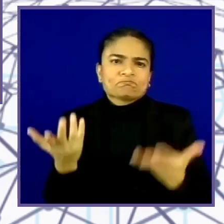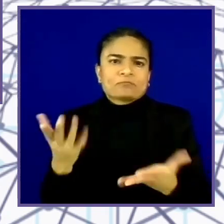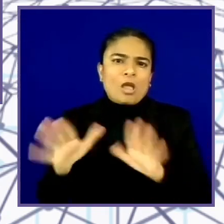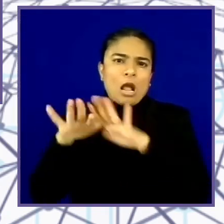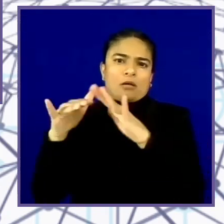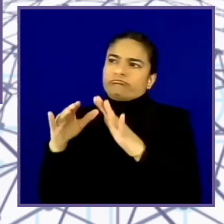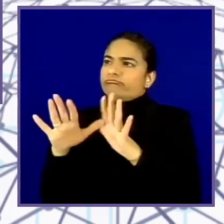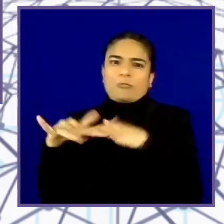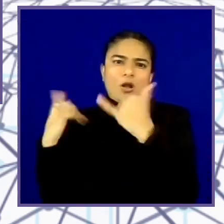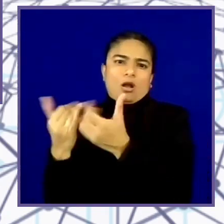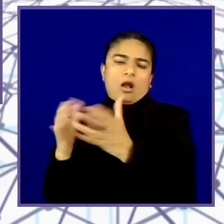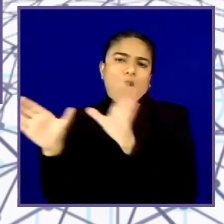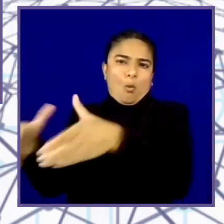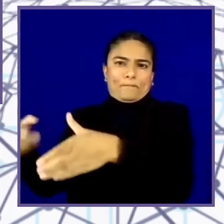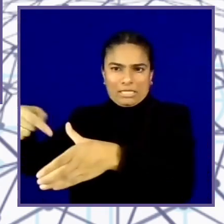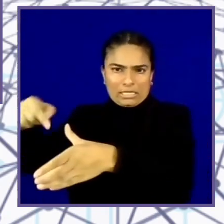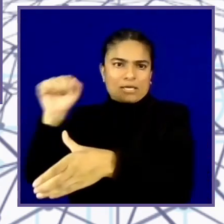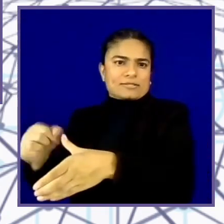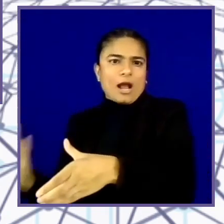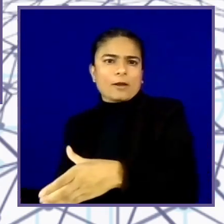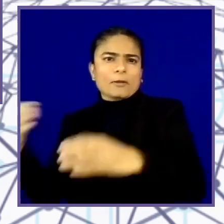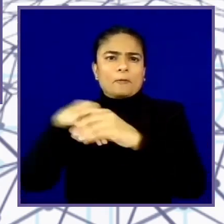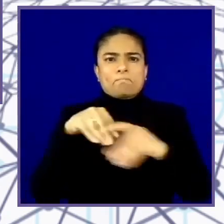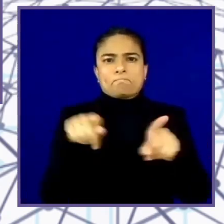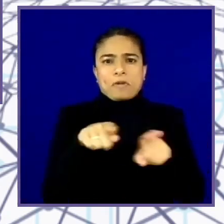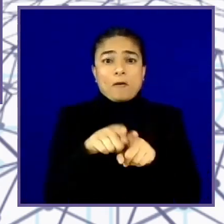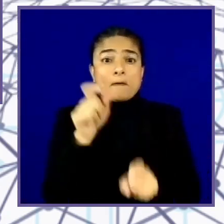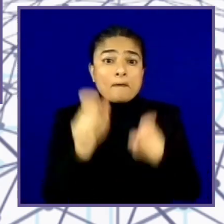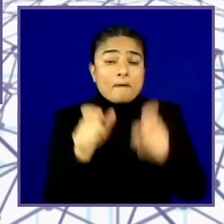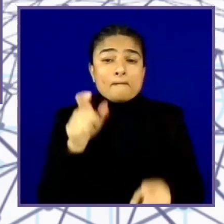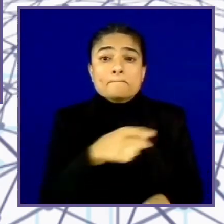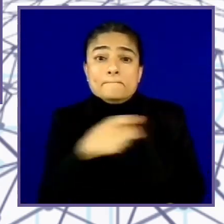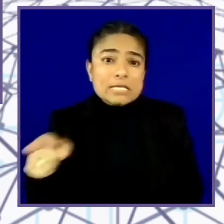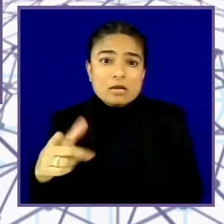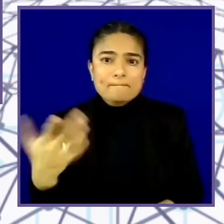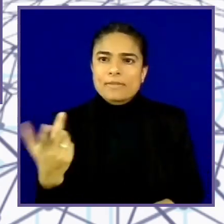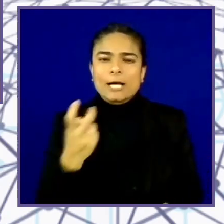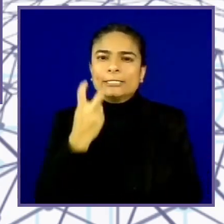banking apps and banking platforms with just a simple facial expression.